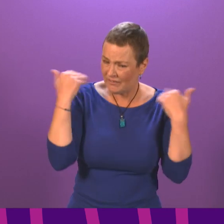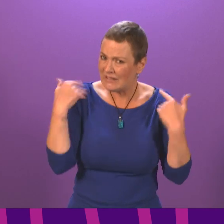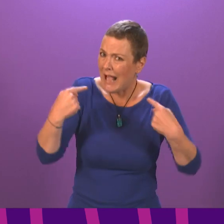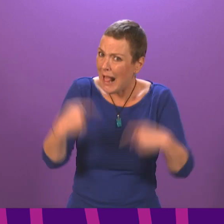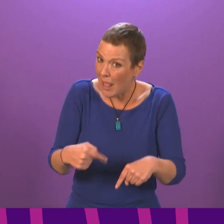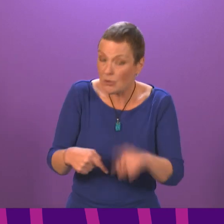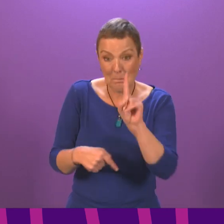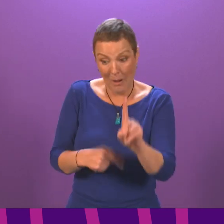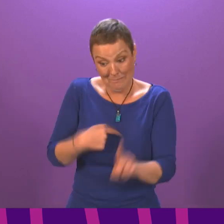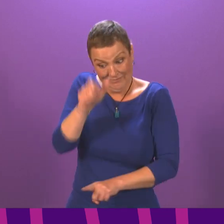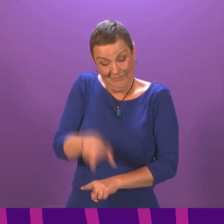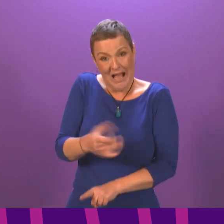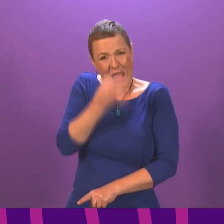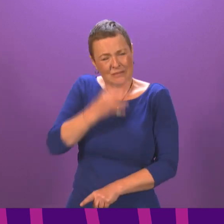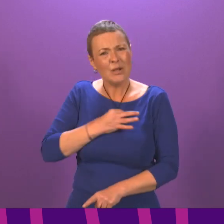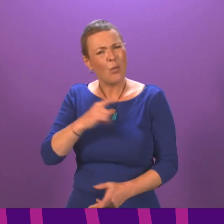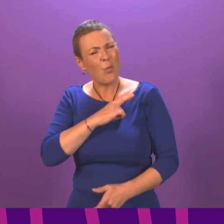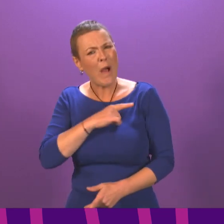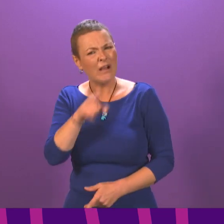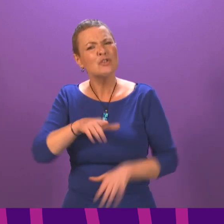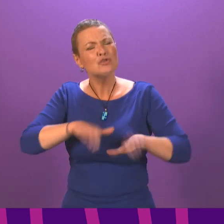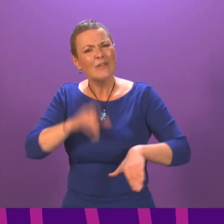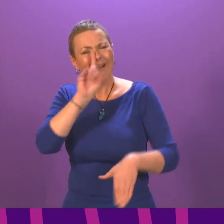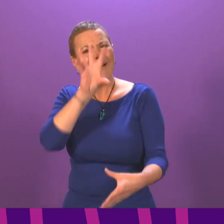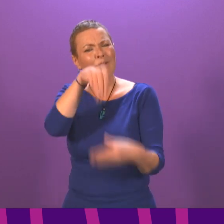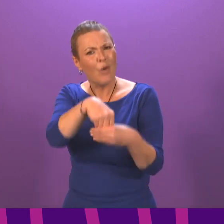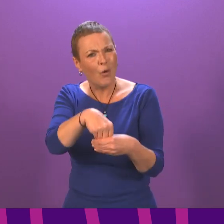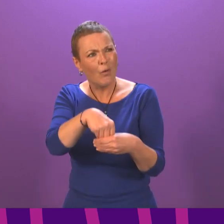My constituents have asked me why their kids can take part in organised outdoor activity